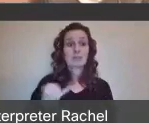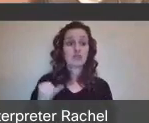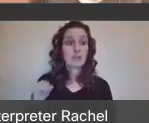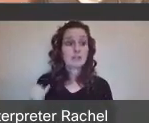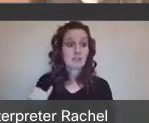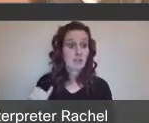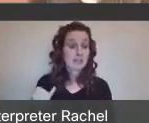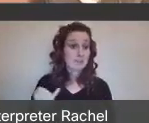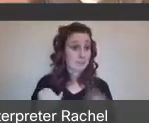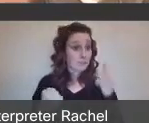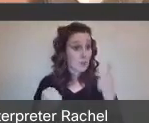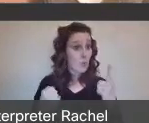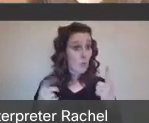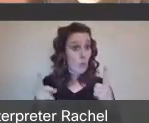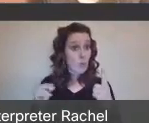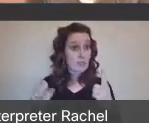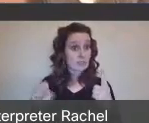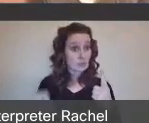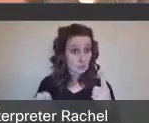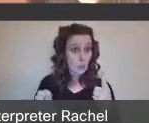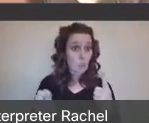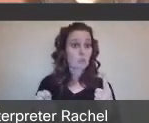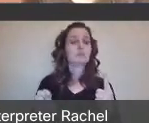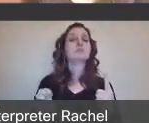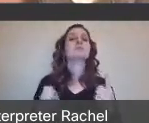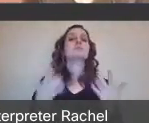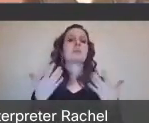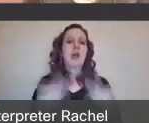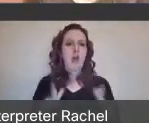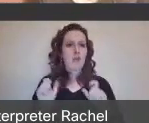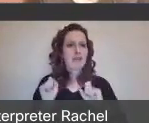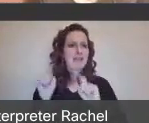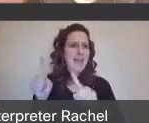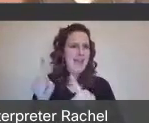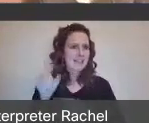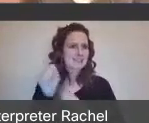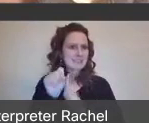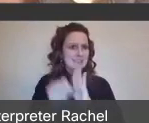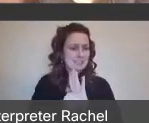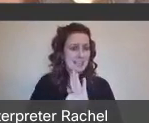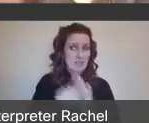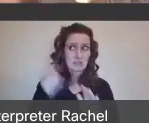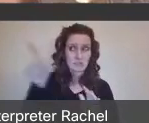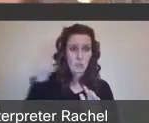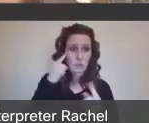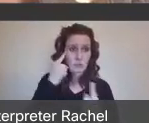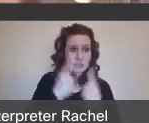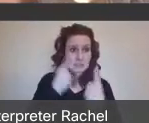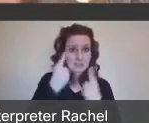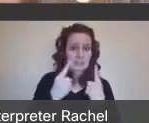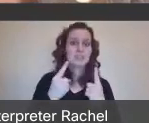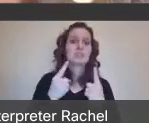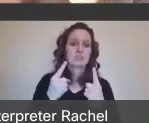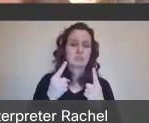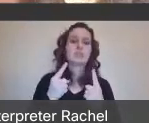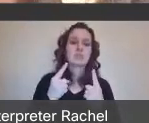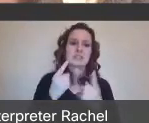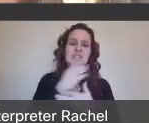single dose, I have already asked the state if they would consider carving out some number of doses